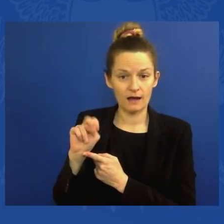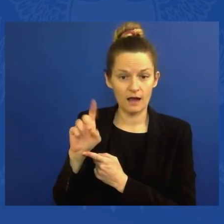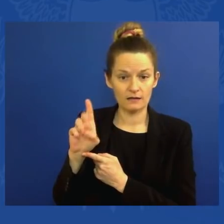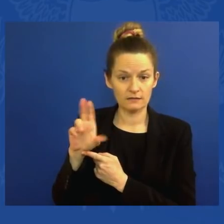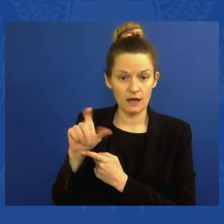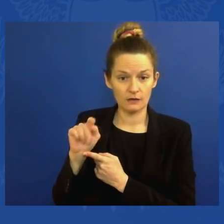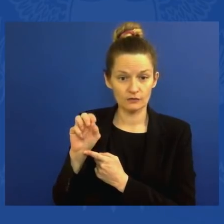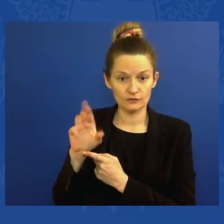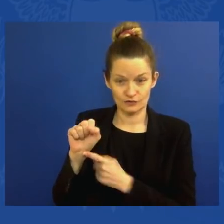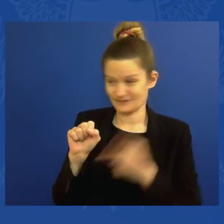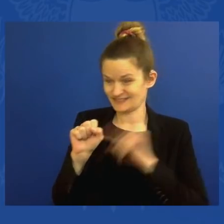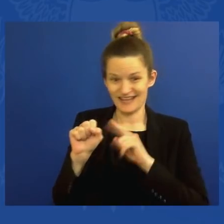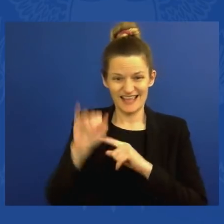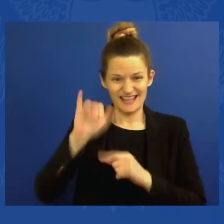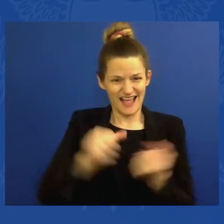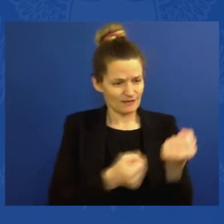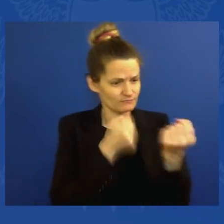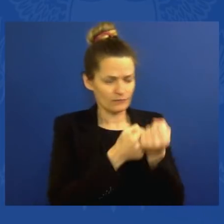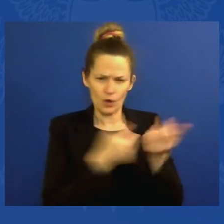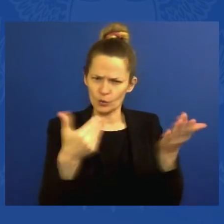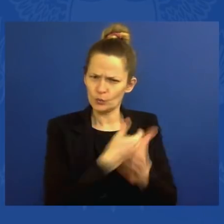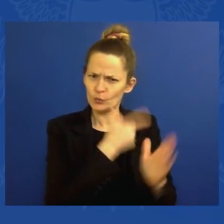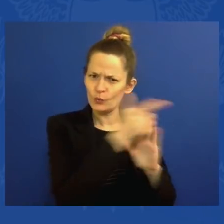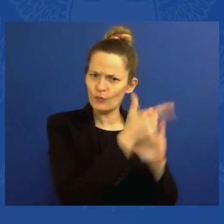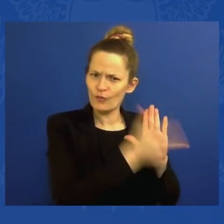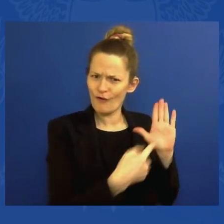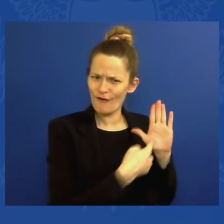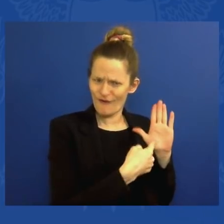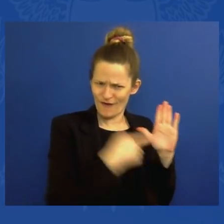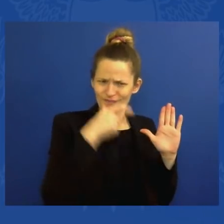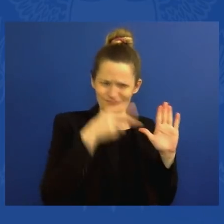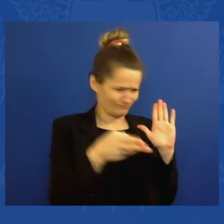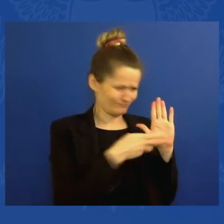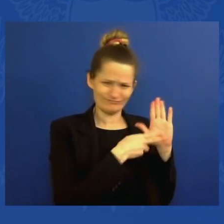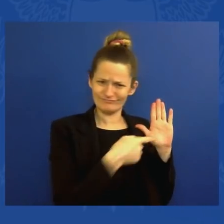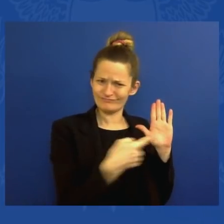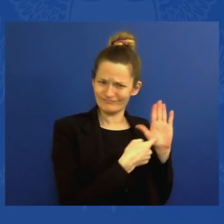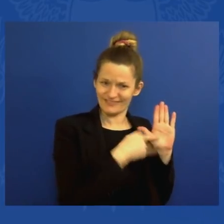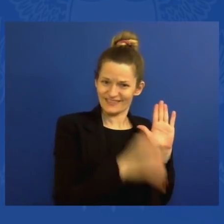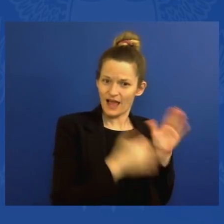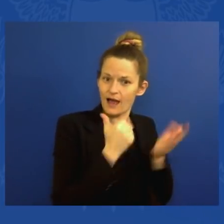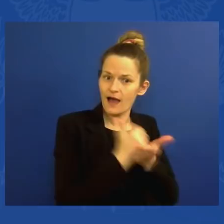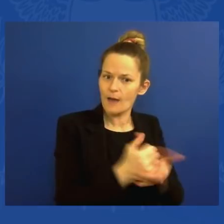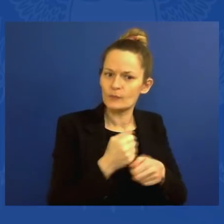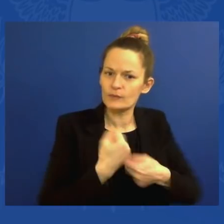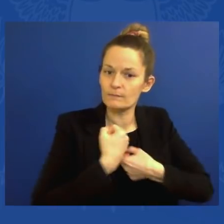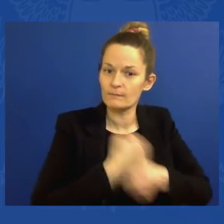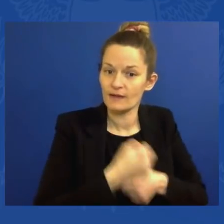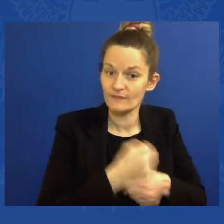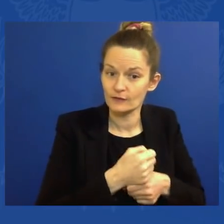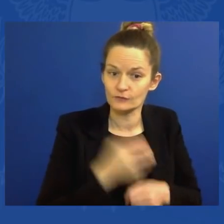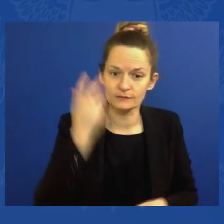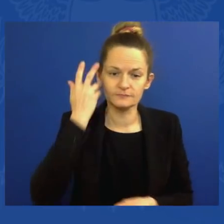And I'd like to join Commerce Secretary Raimondo and the president in supporting targeted investments in research and development